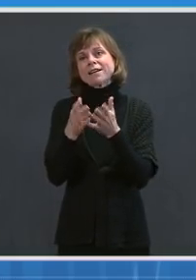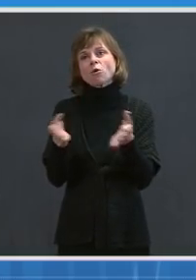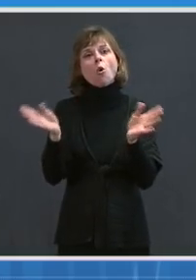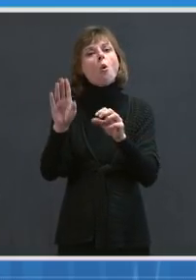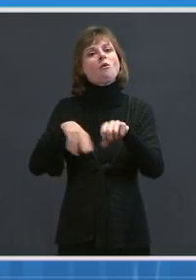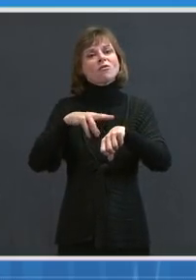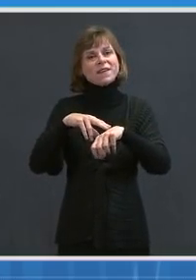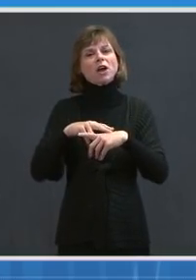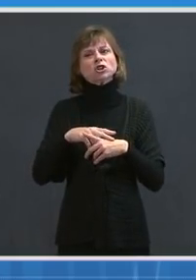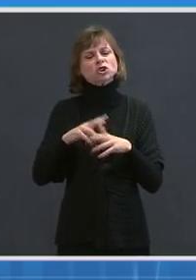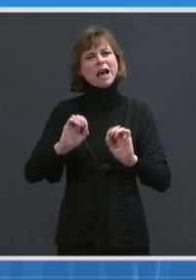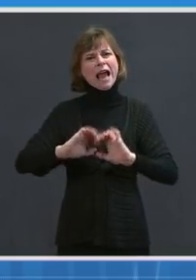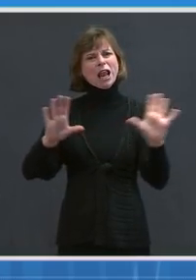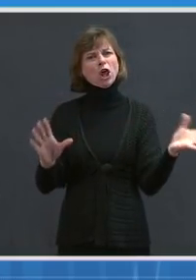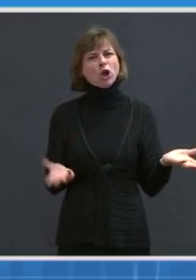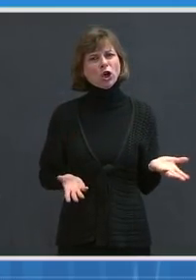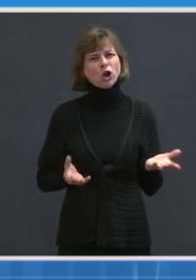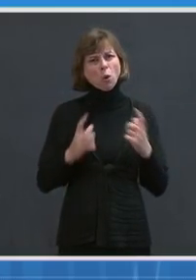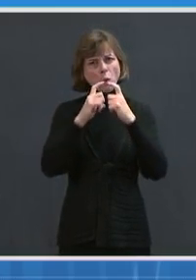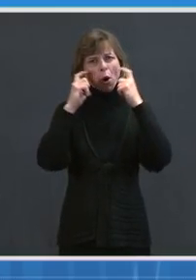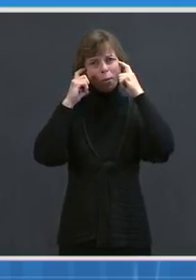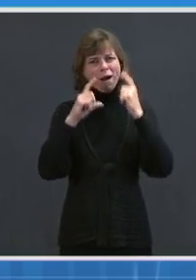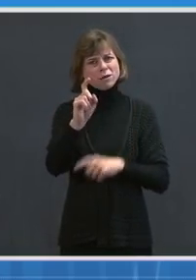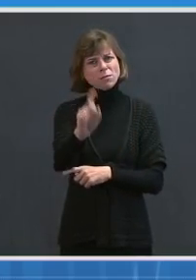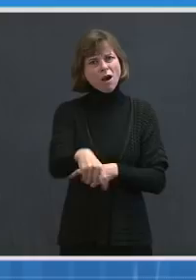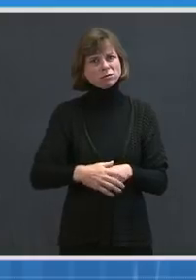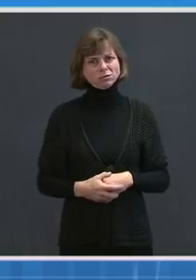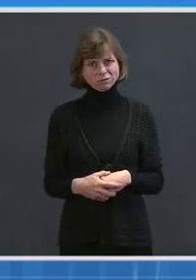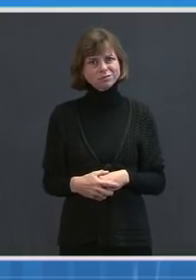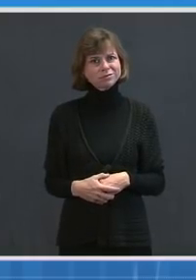Wear a mask -- not forever, but for now.